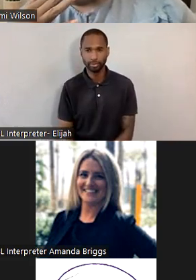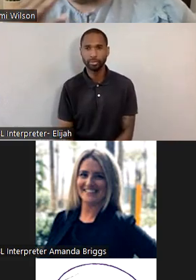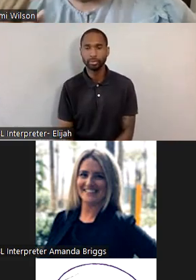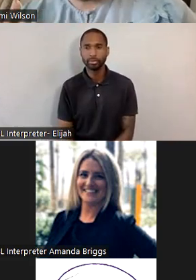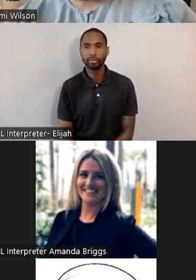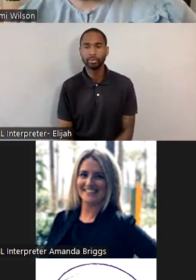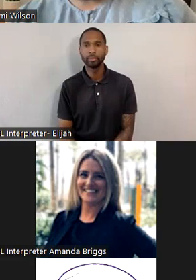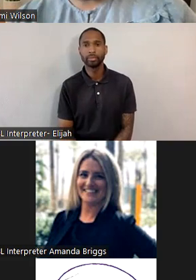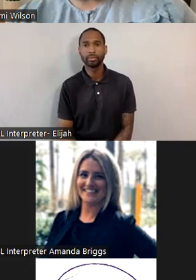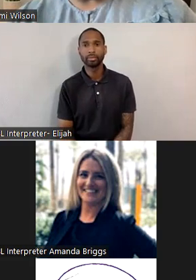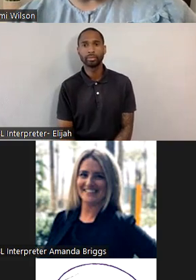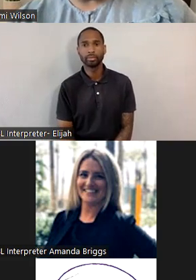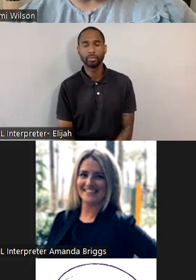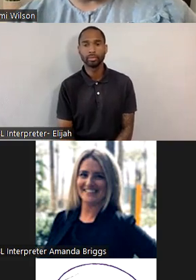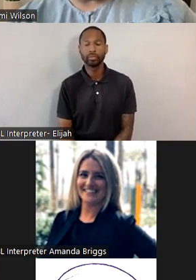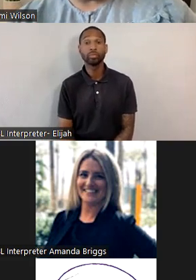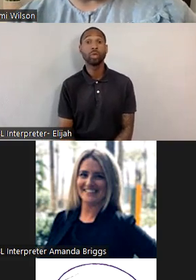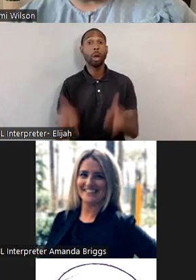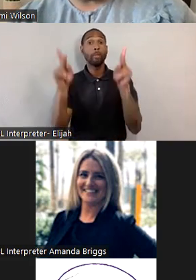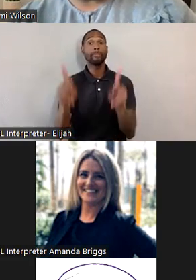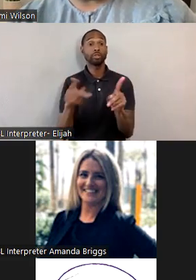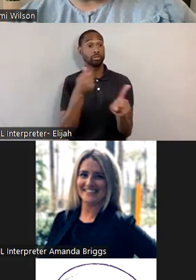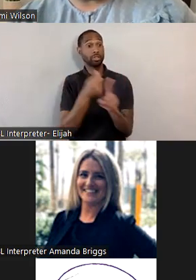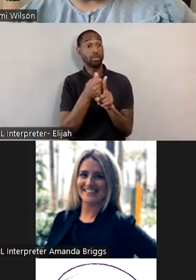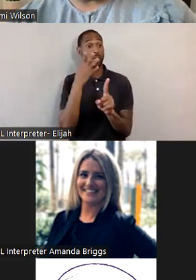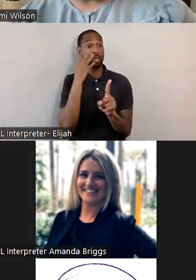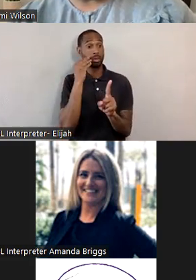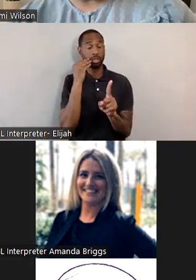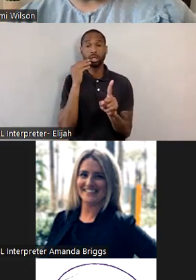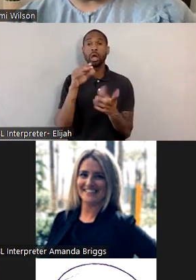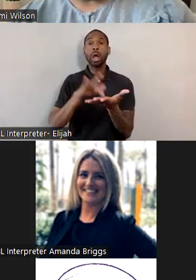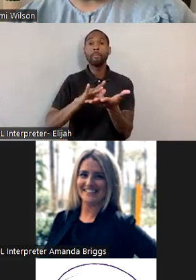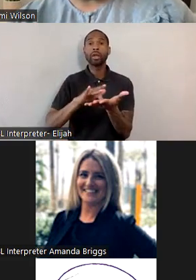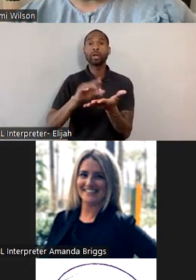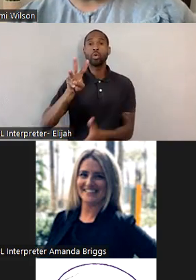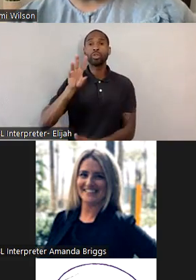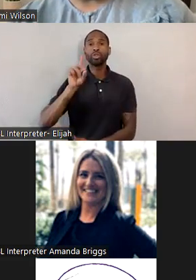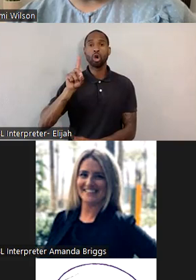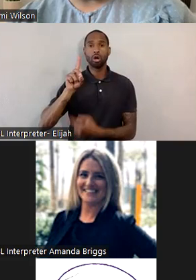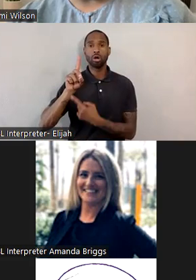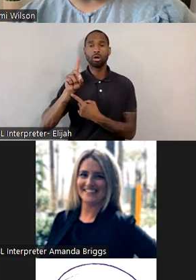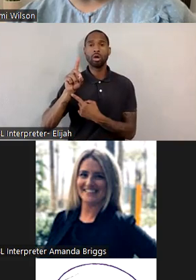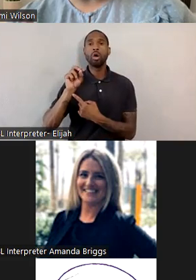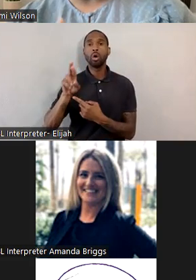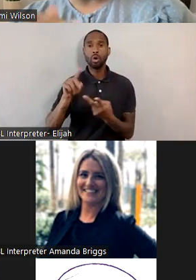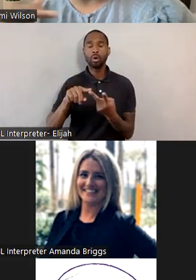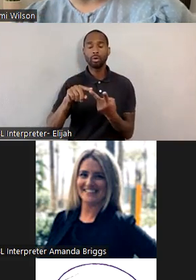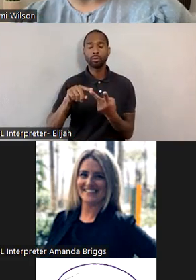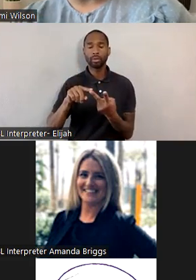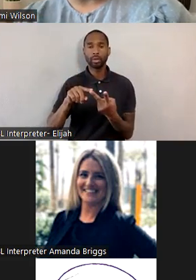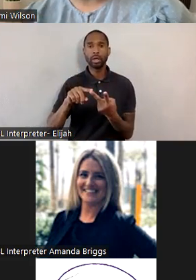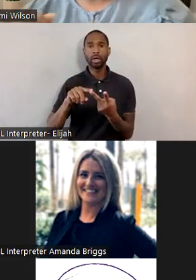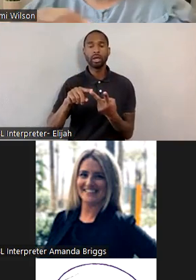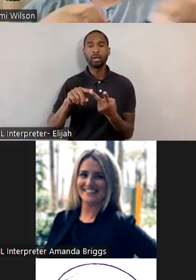someone experiencing medical withdrawal or that does not,